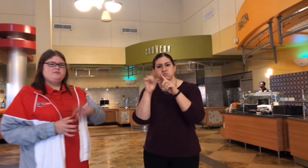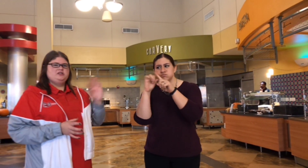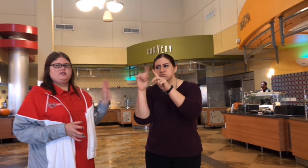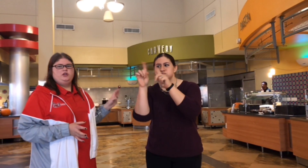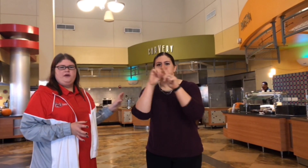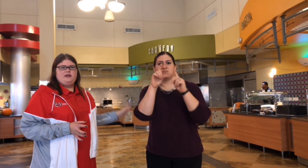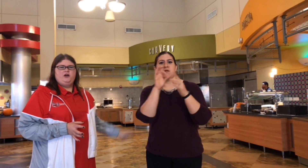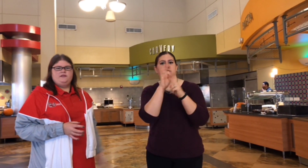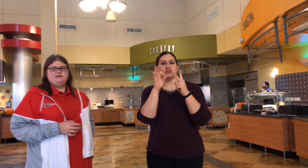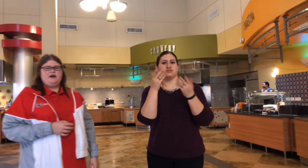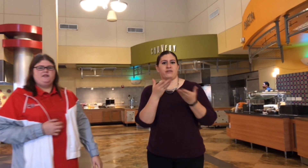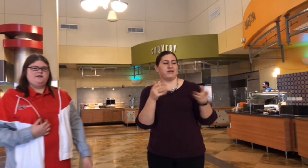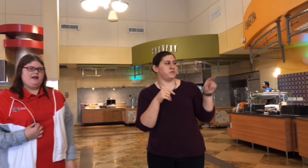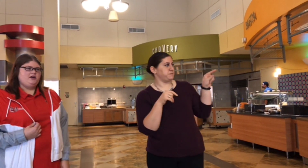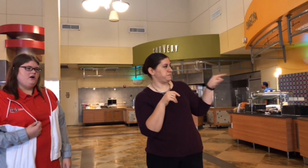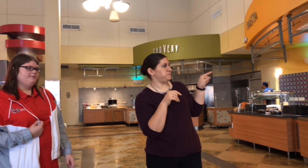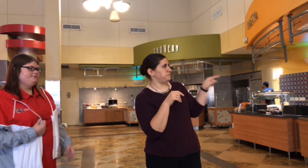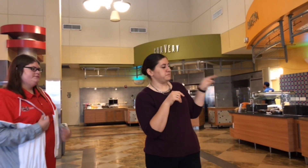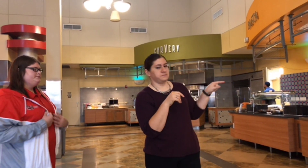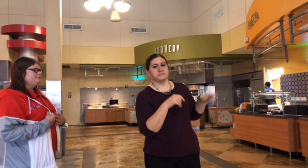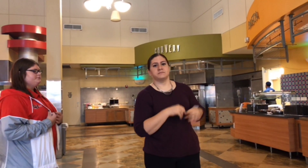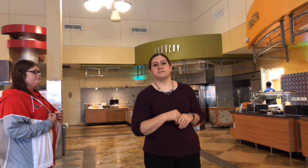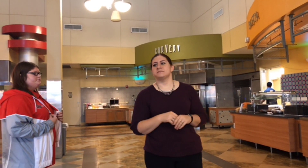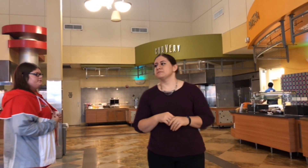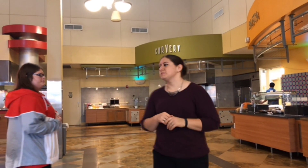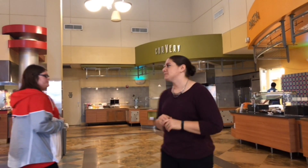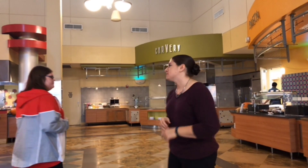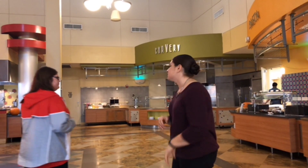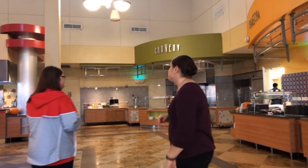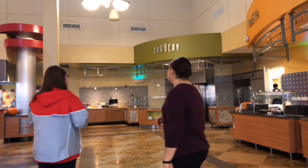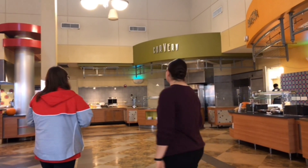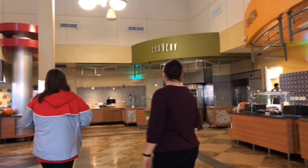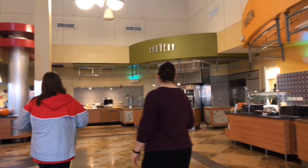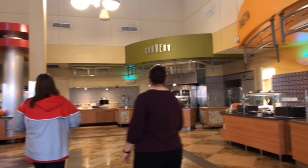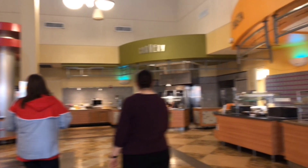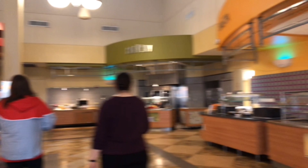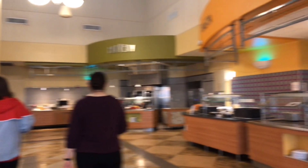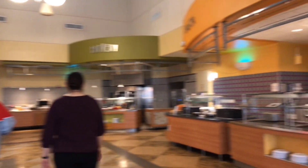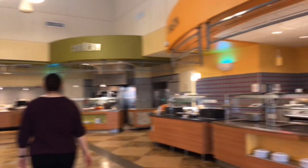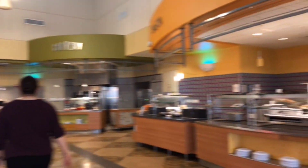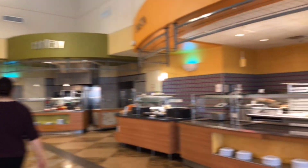different options.